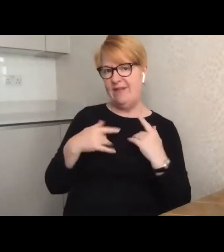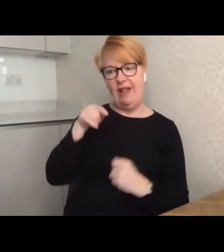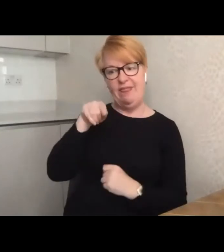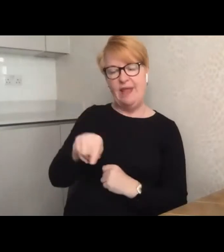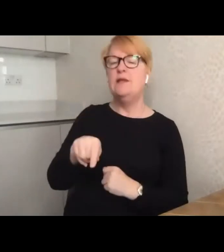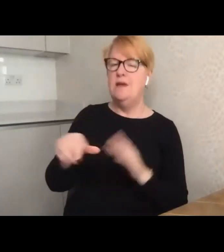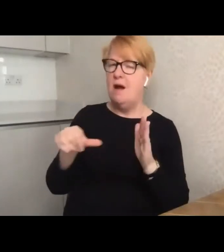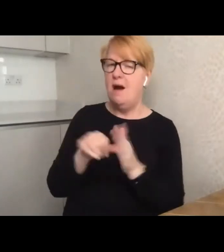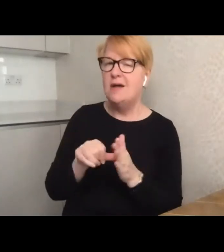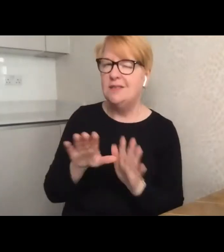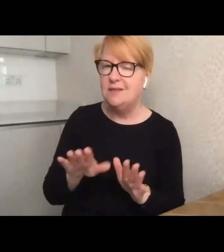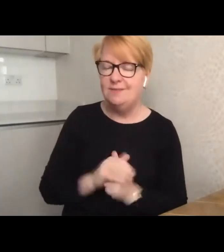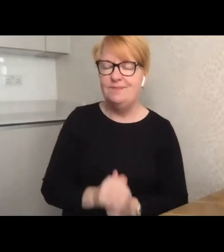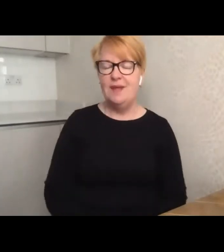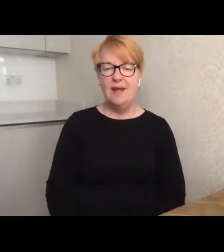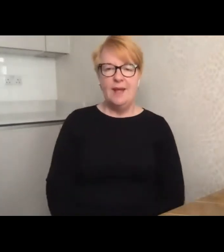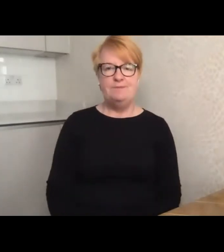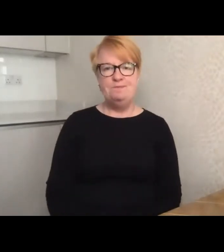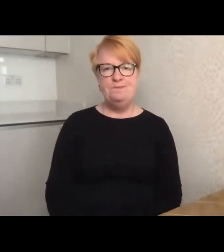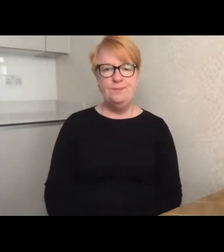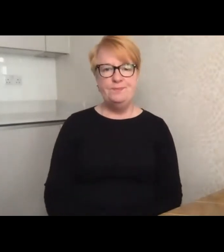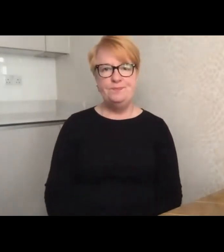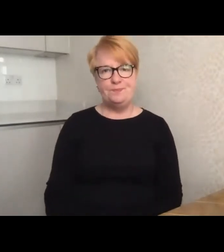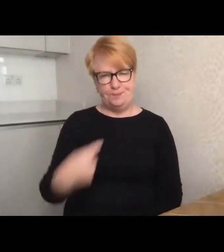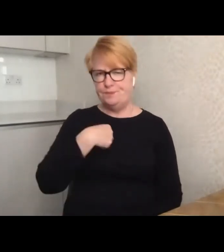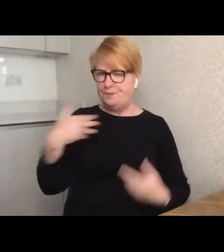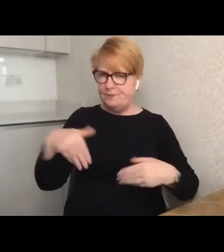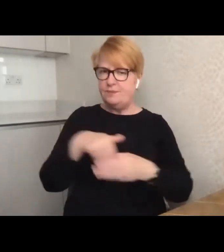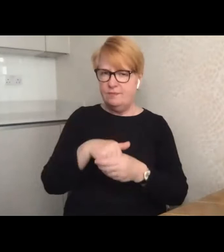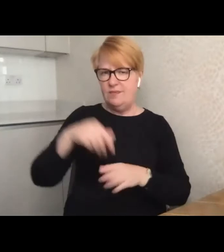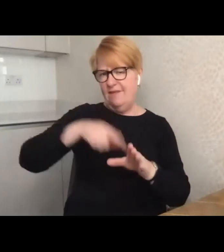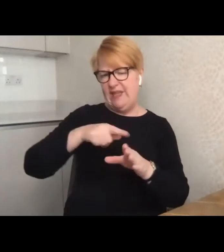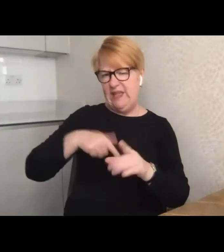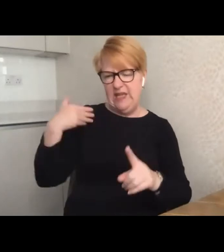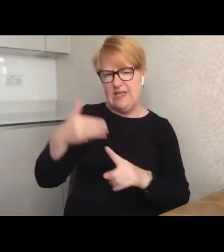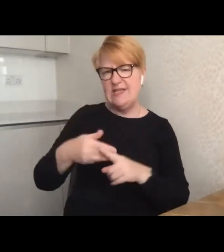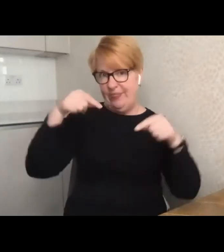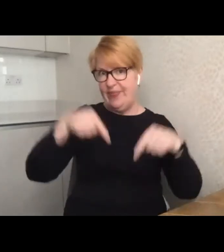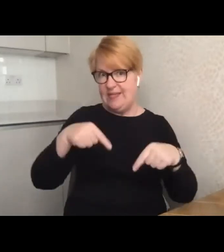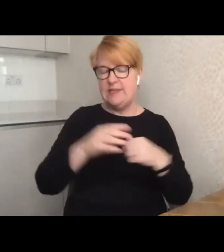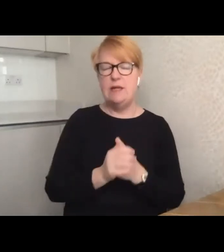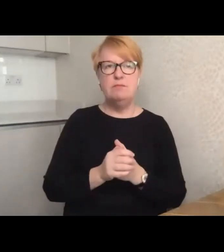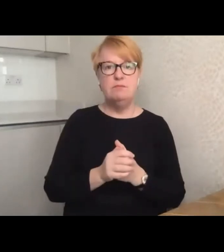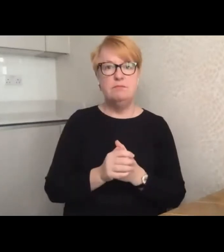But having followed this field of activity for a number of years, and I've been involved in a series of socially engaged projects myself,